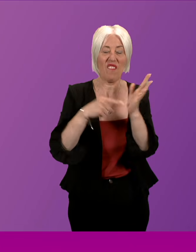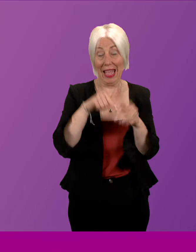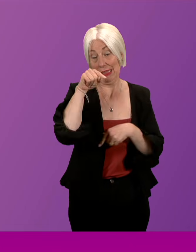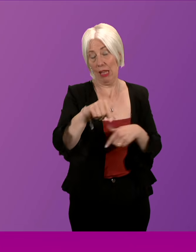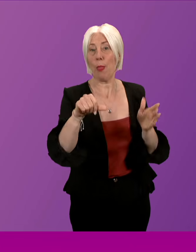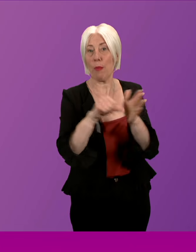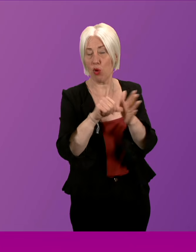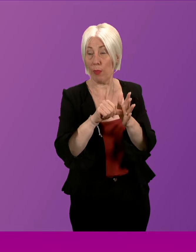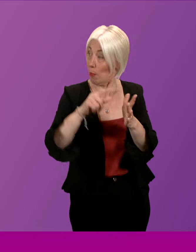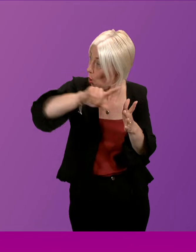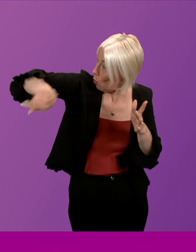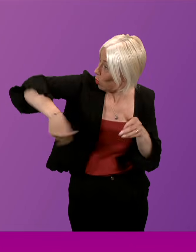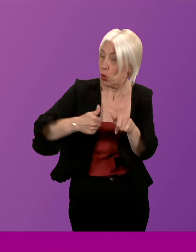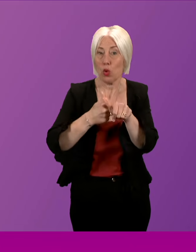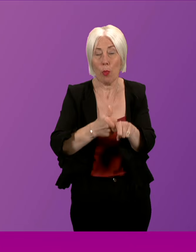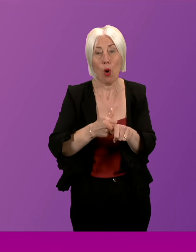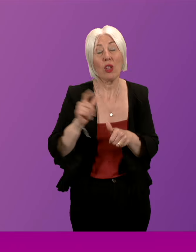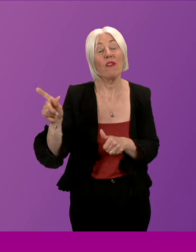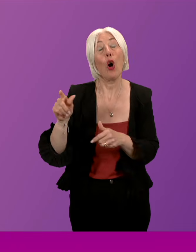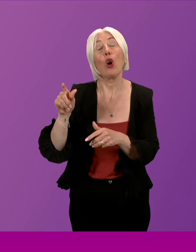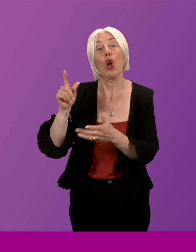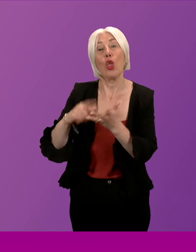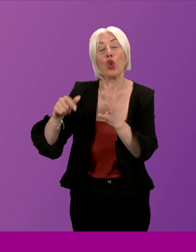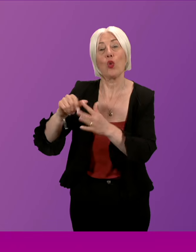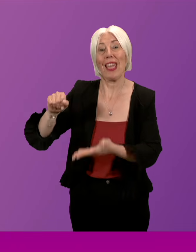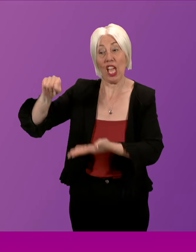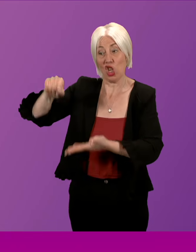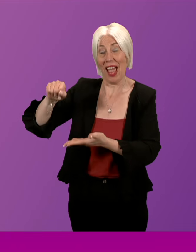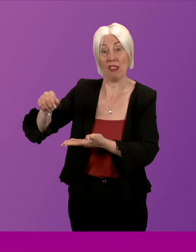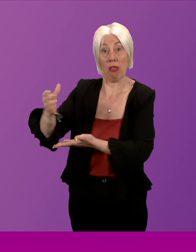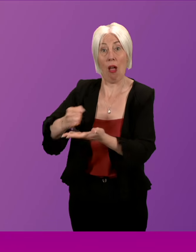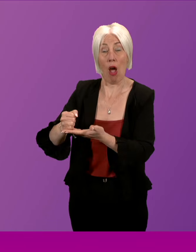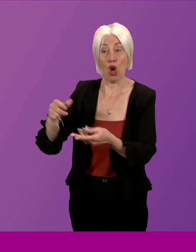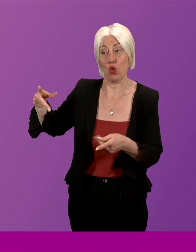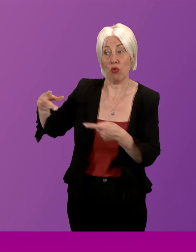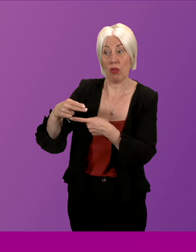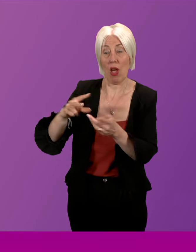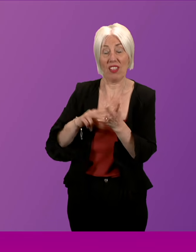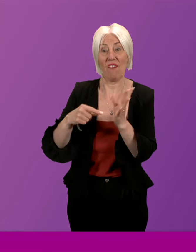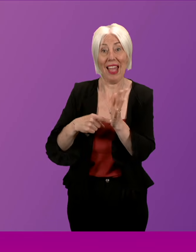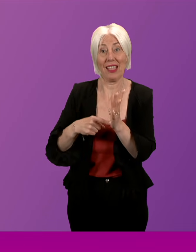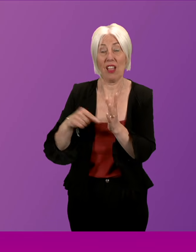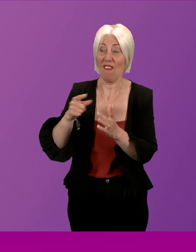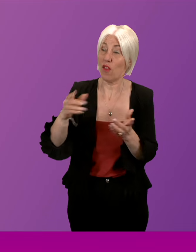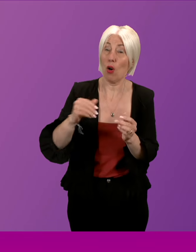the United Kingdom Chancellor of the Exchequer to cut VAT for those vital hospitality businesses? It is interesting—